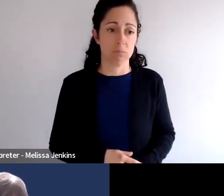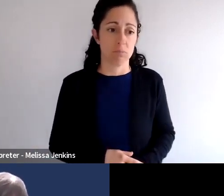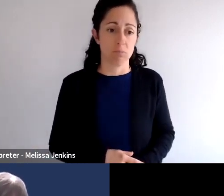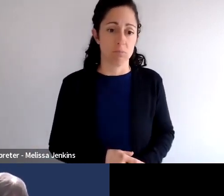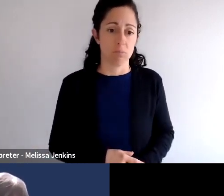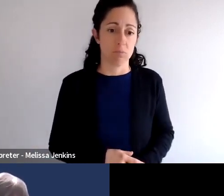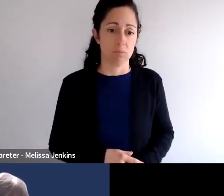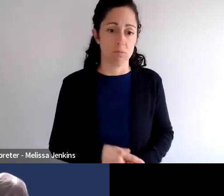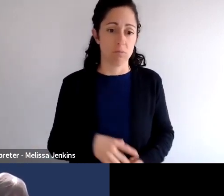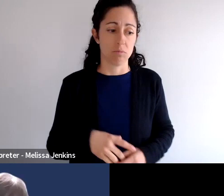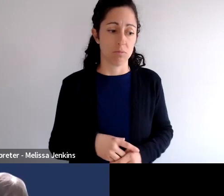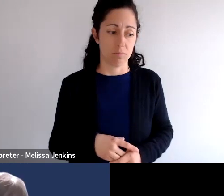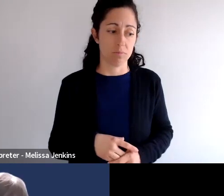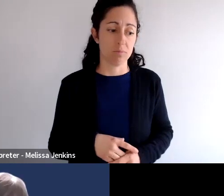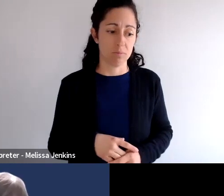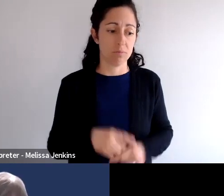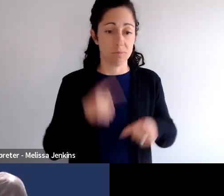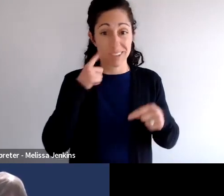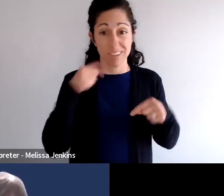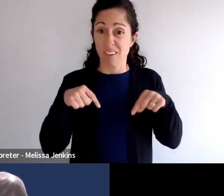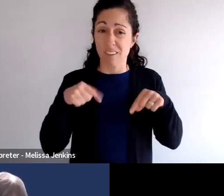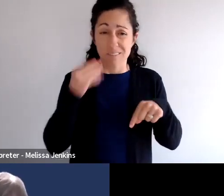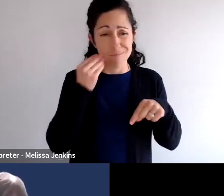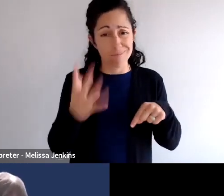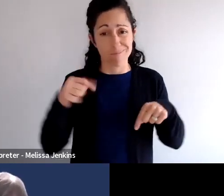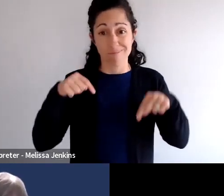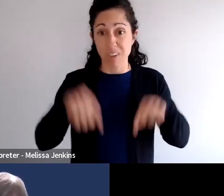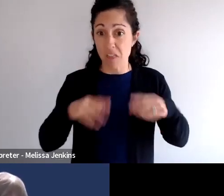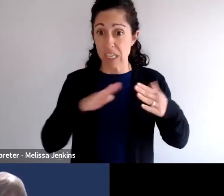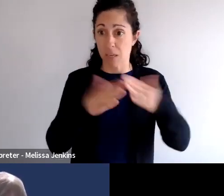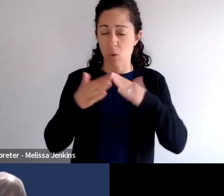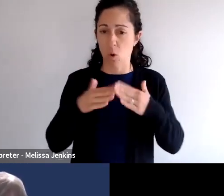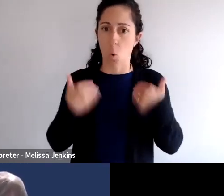um on the this community has been so helpful to me in my personal journey